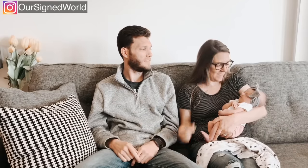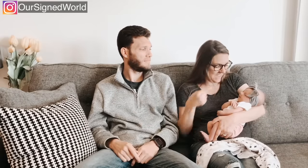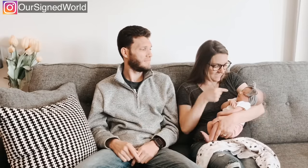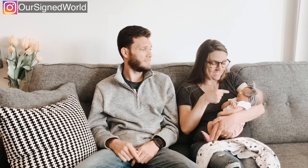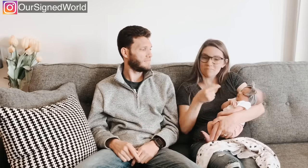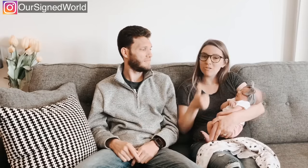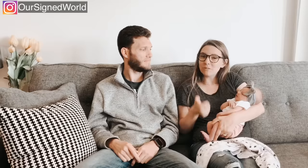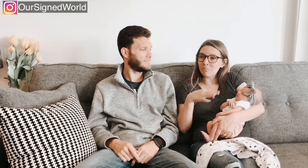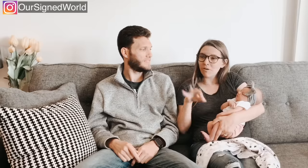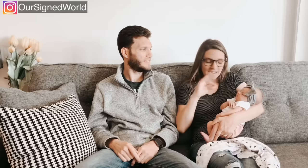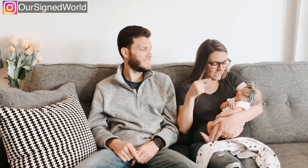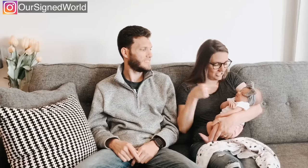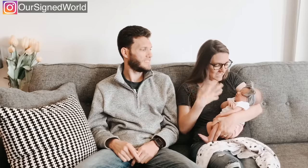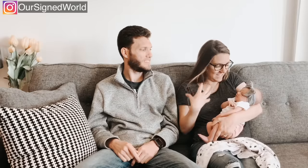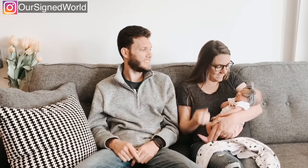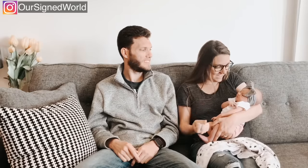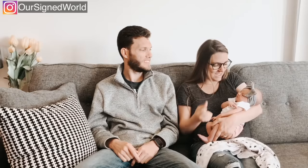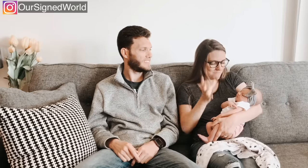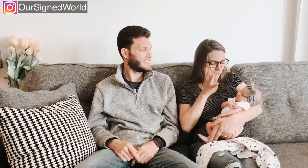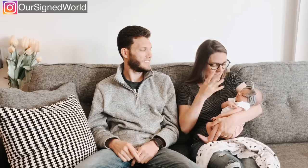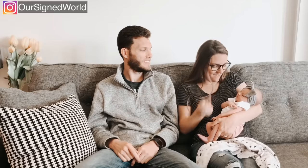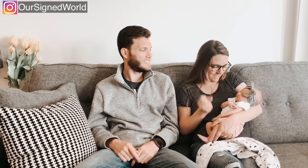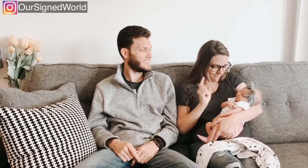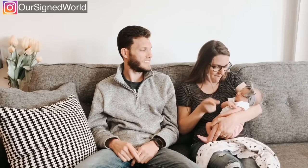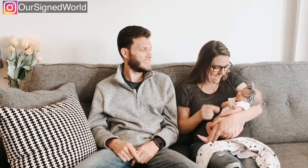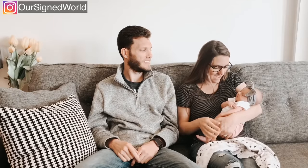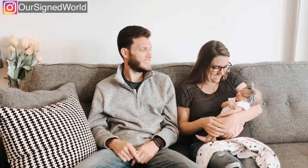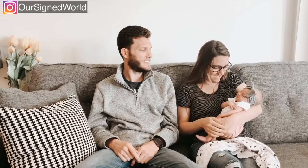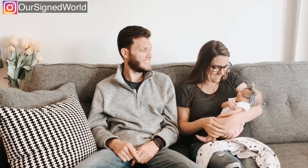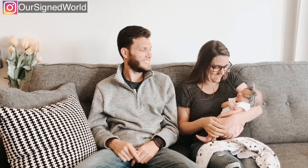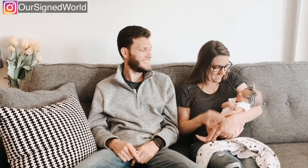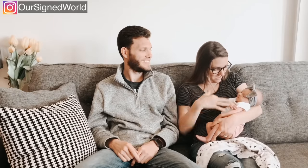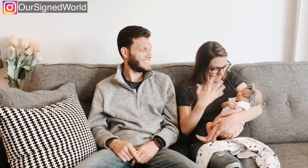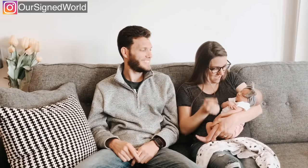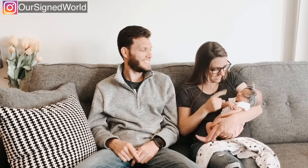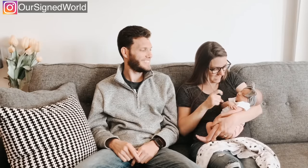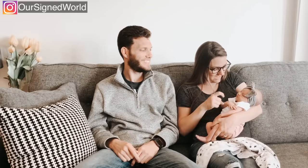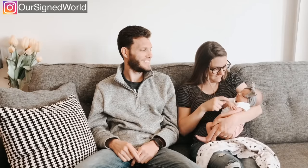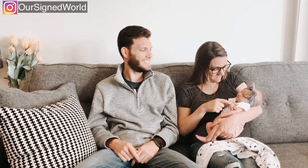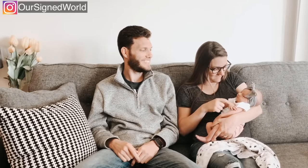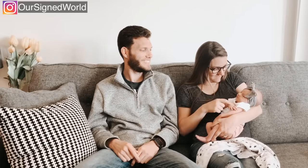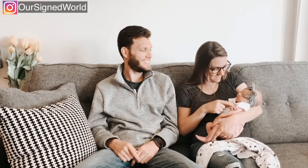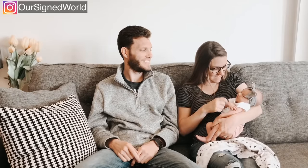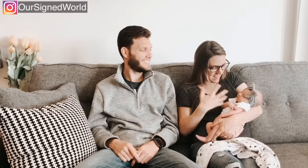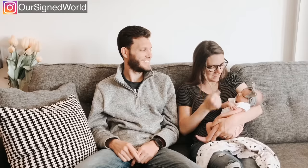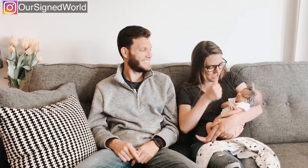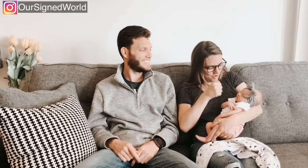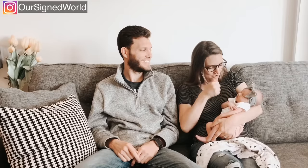Most important is she's healthy and Mama's healthy. Right? You healthy?